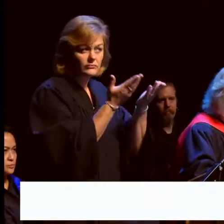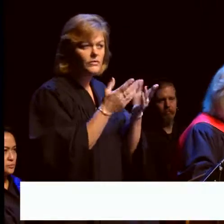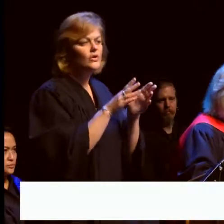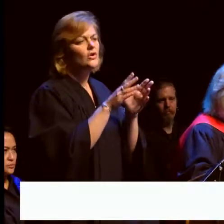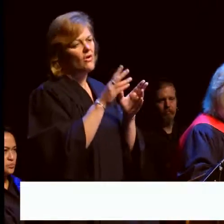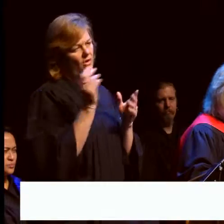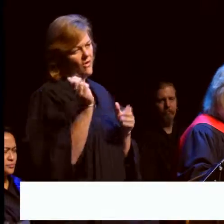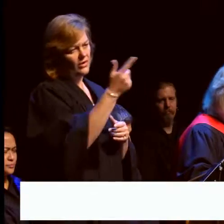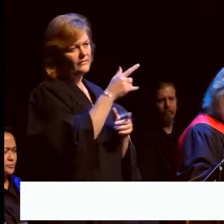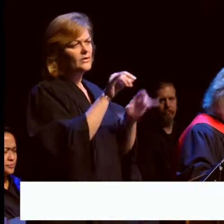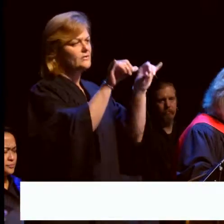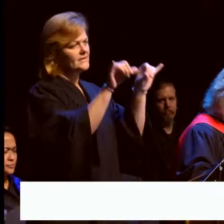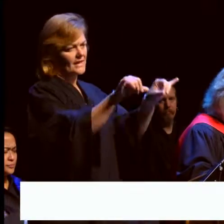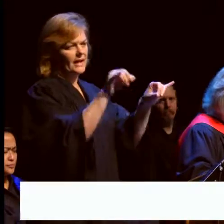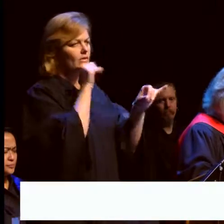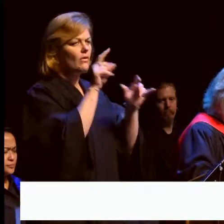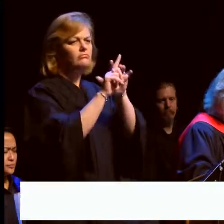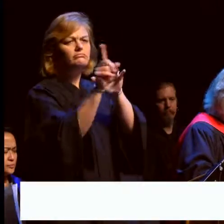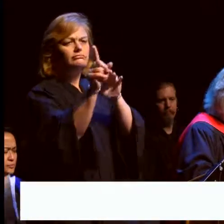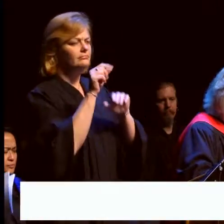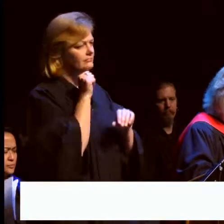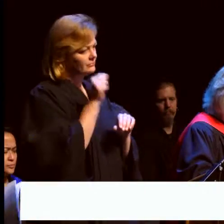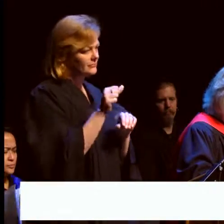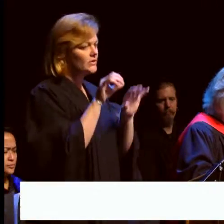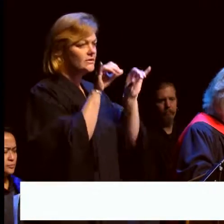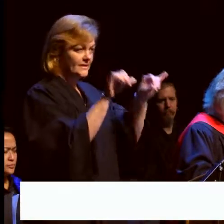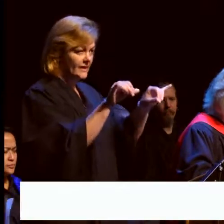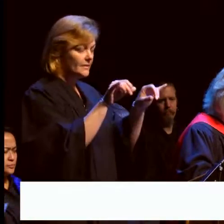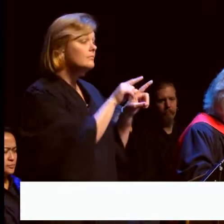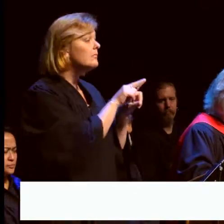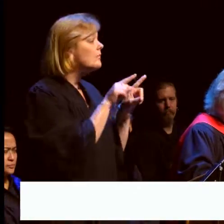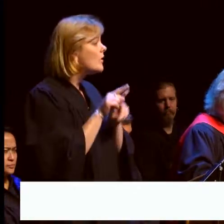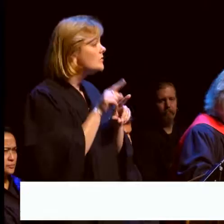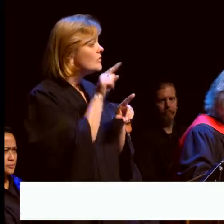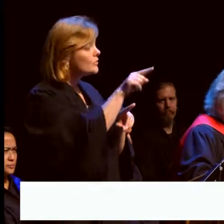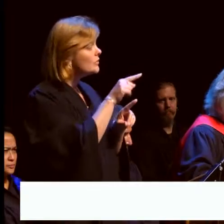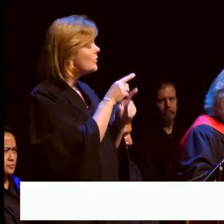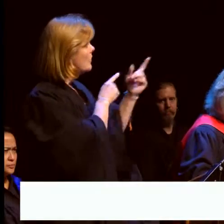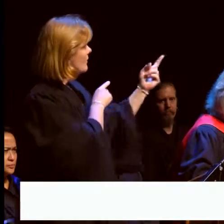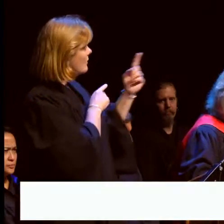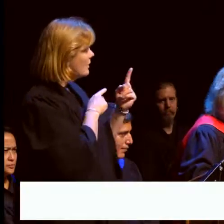WE ALSO THAT YOU WITHHOLD YOUR APPLAUSE UNTIL ALL OF THE GRADUANDS